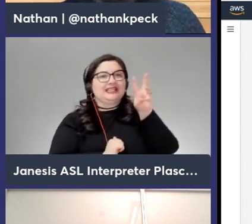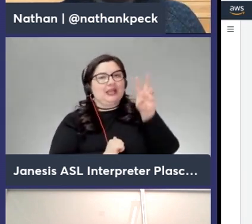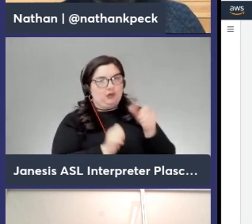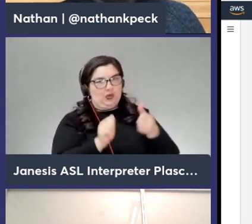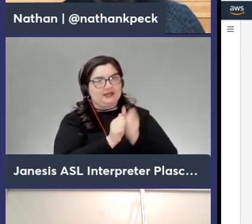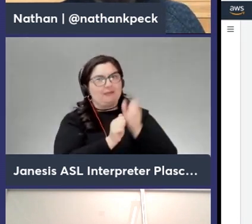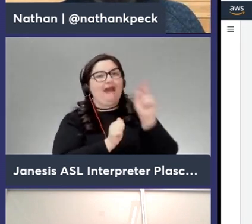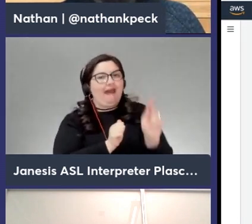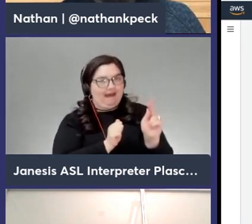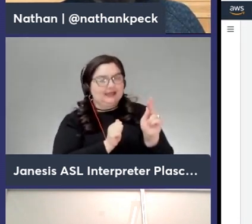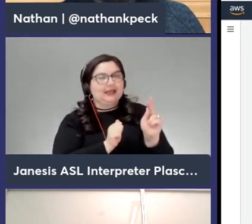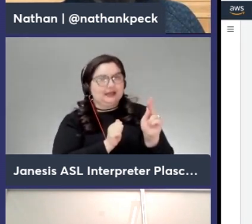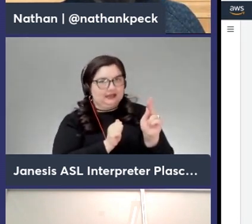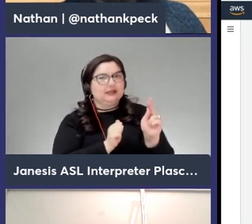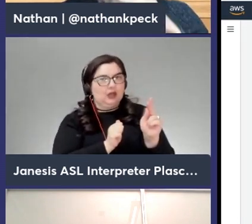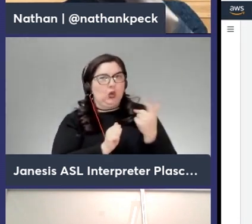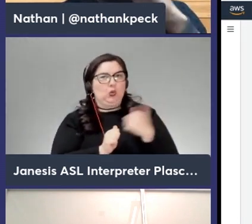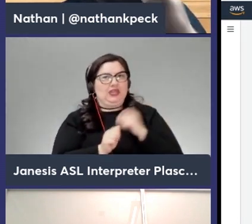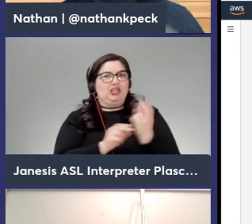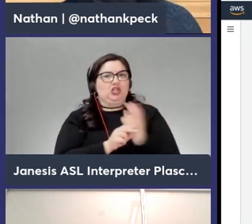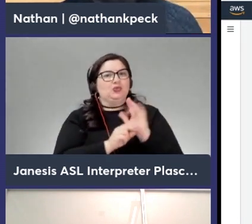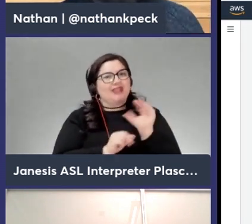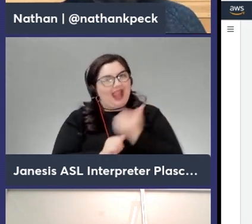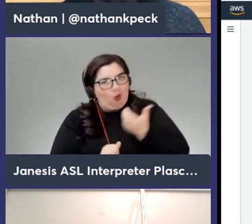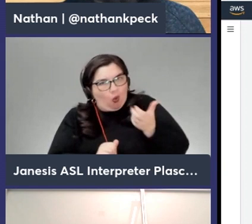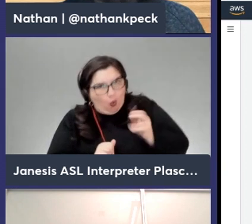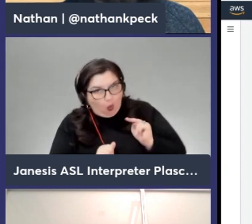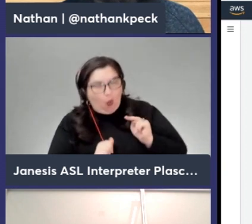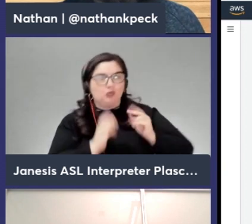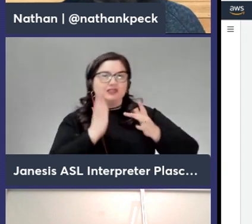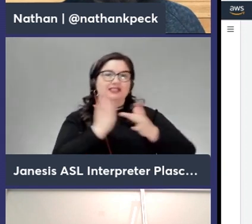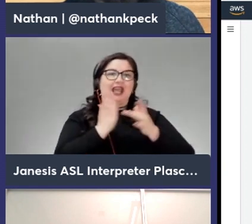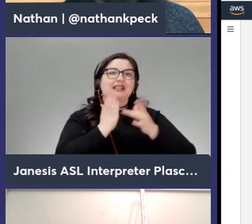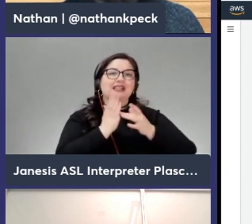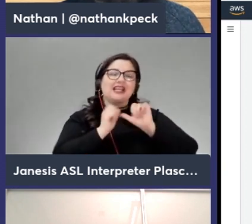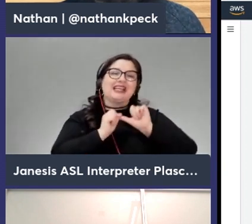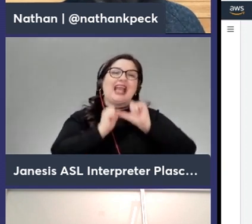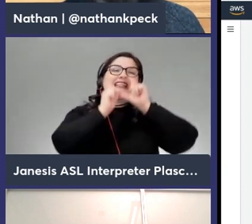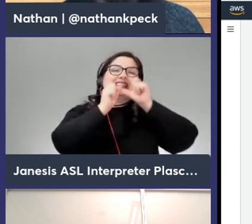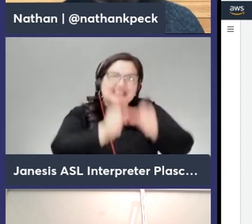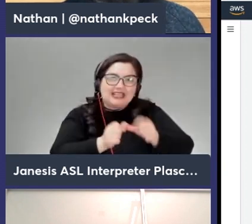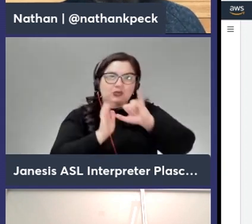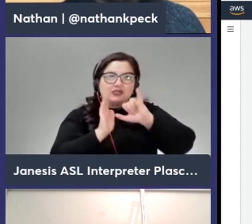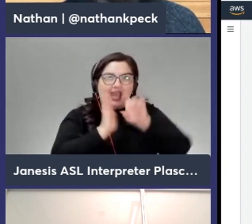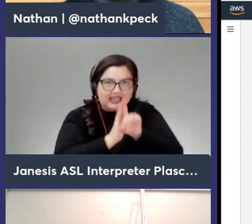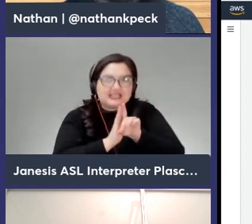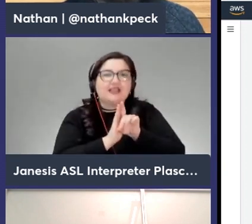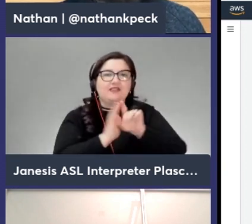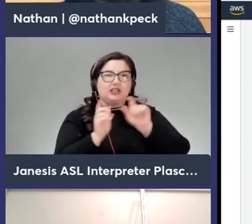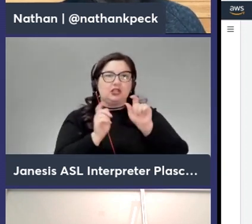So we use our own technology to identify, to continuously identify incremental changes.